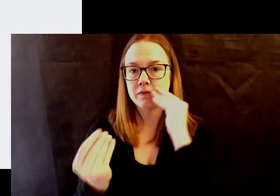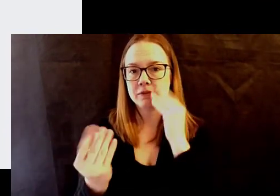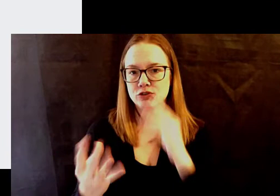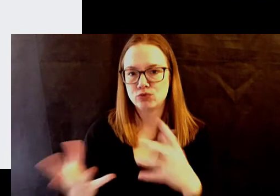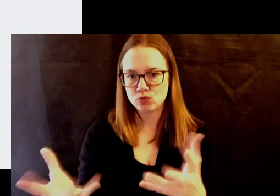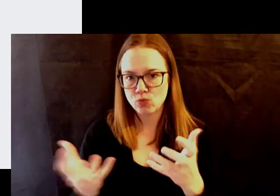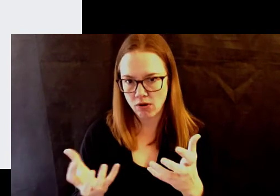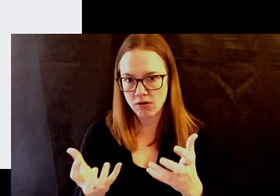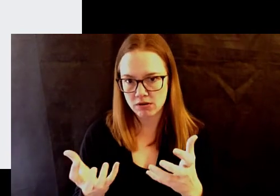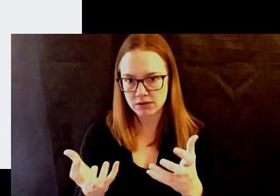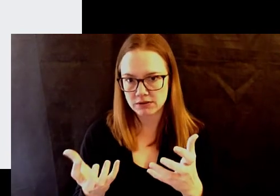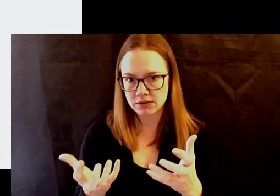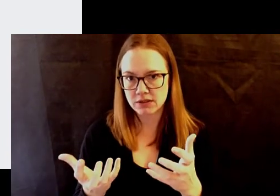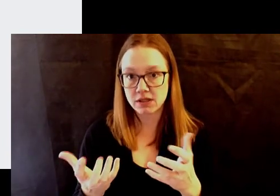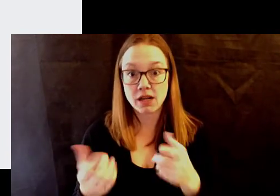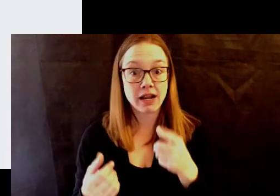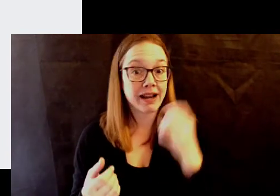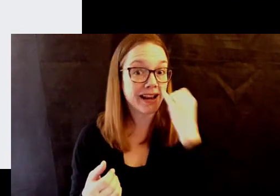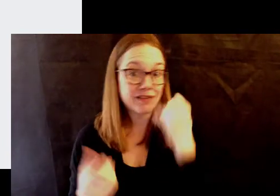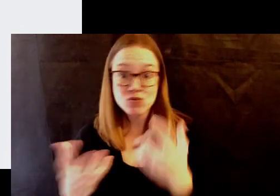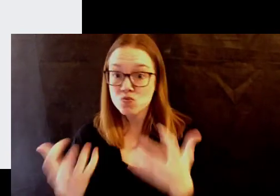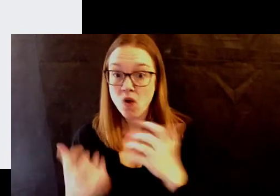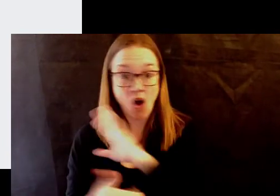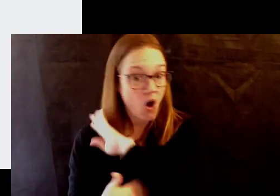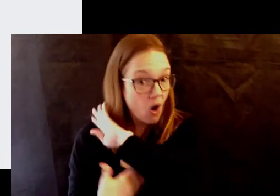If you want to all of the information,